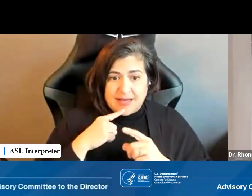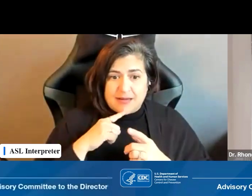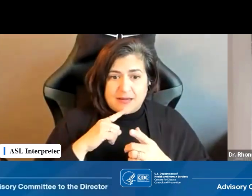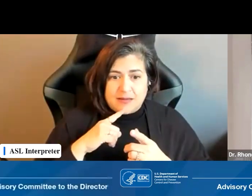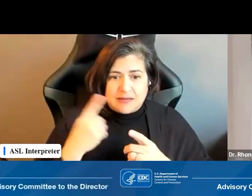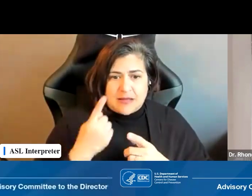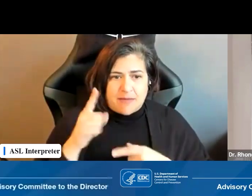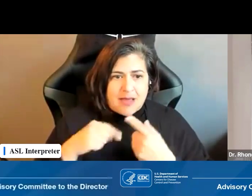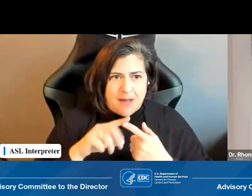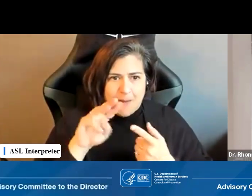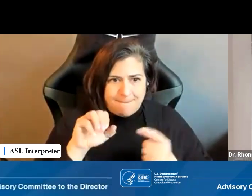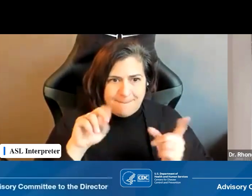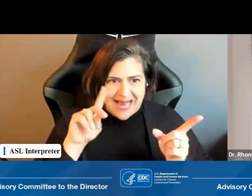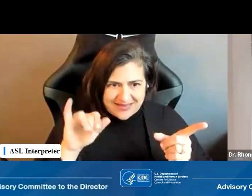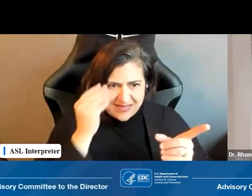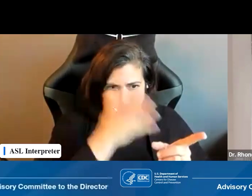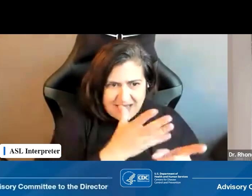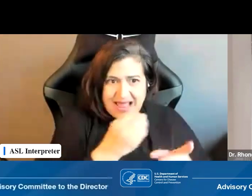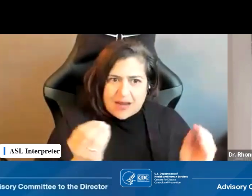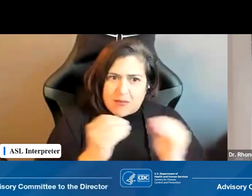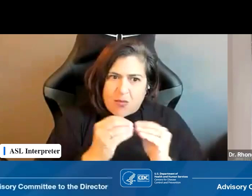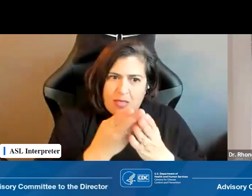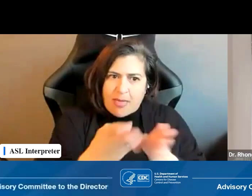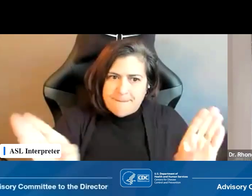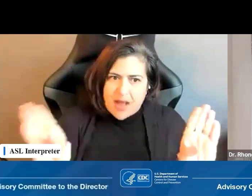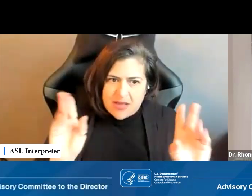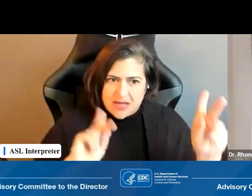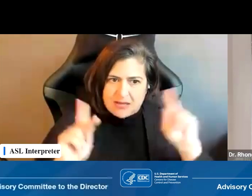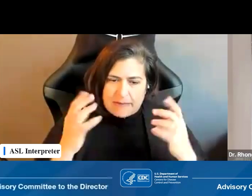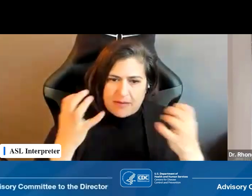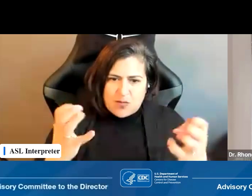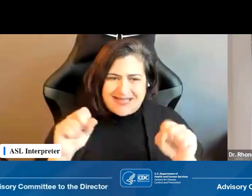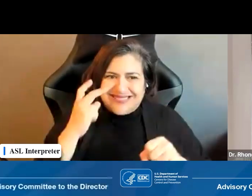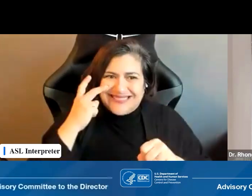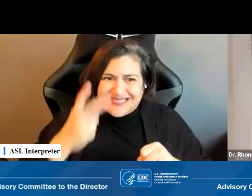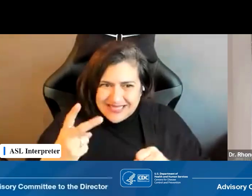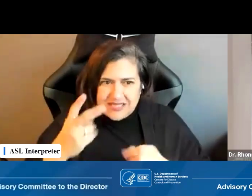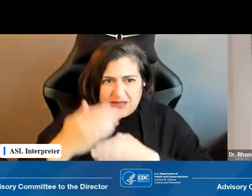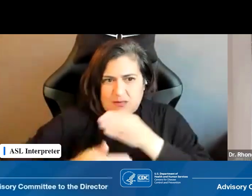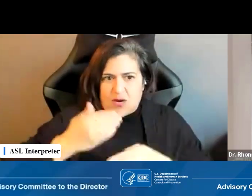more like as in the public to see the progress made. I'm so sorry.